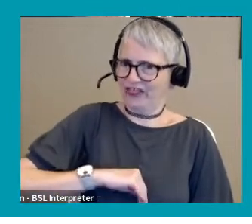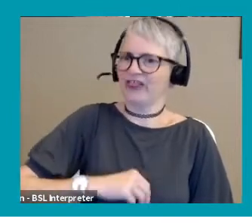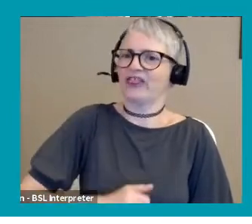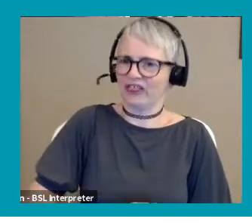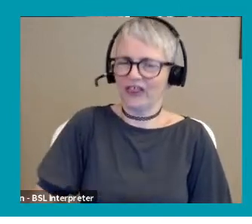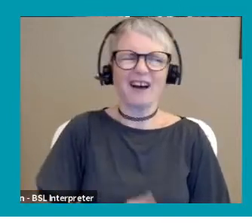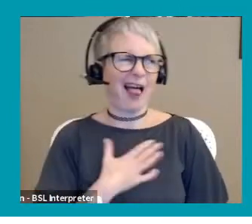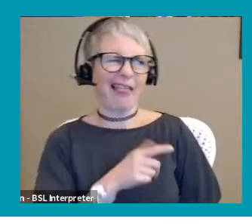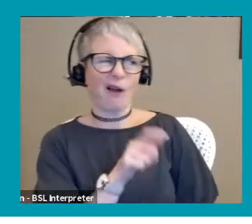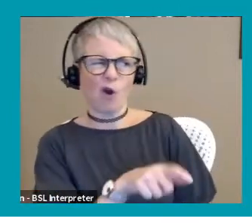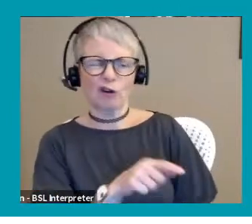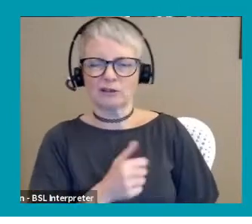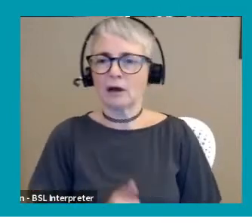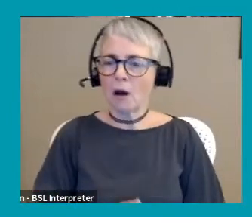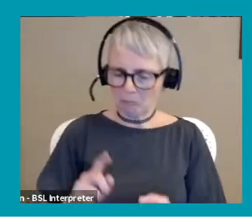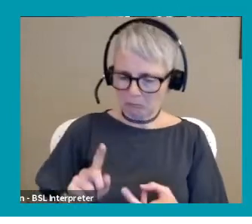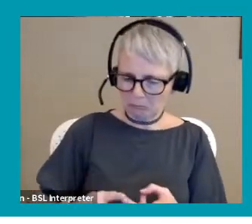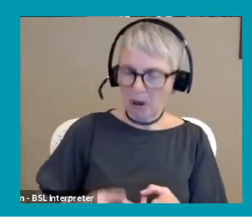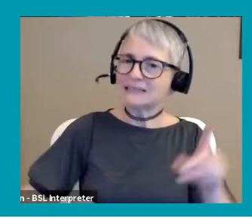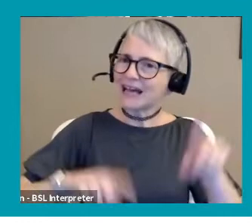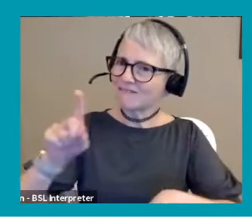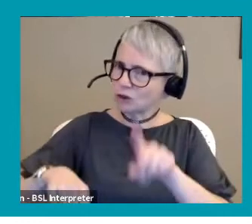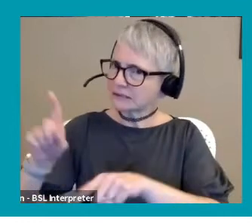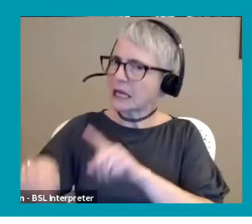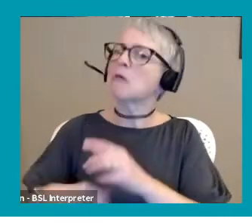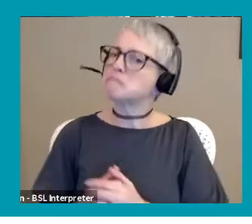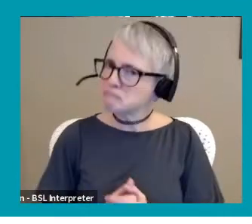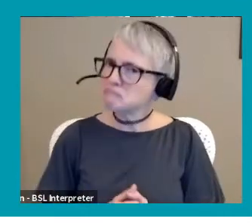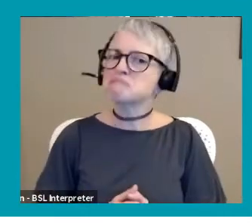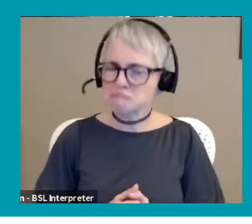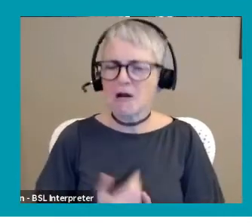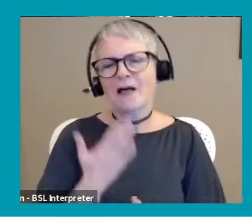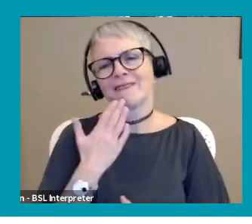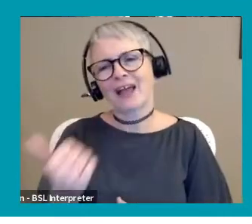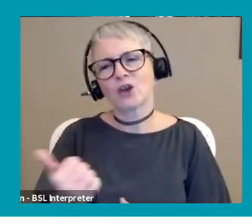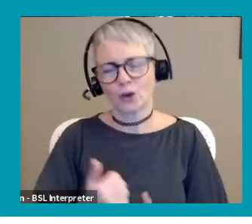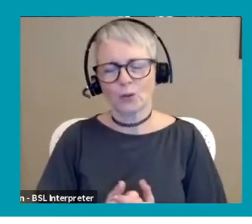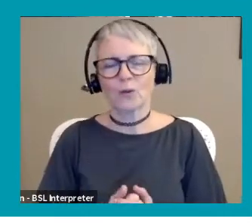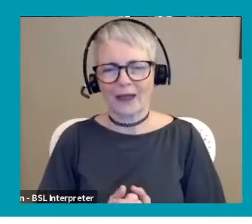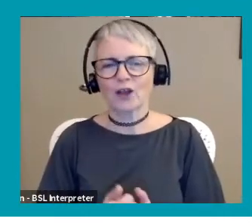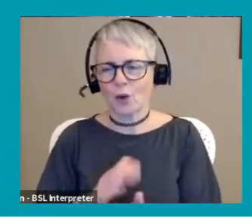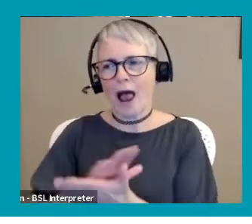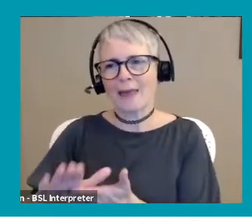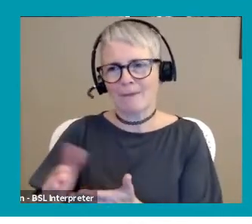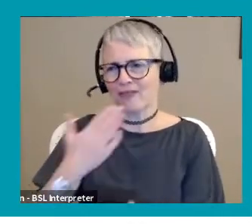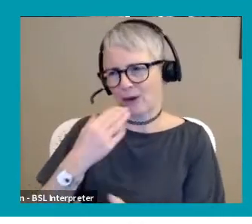And diversity. Thank you so much. Helena for sharing that.